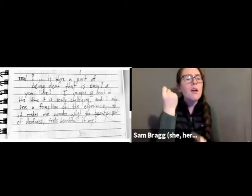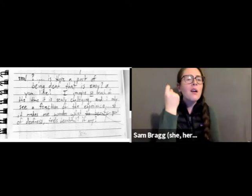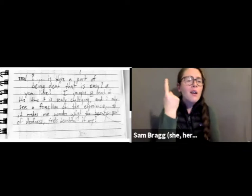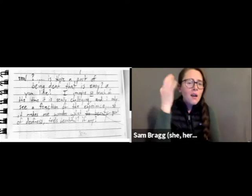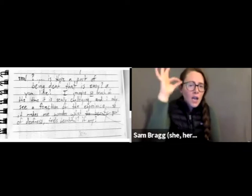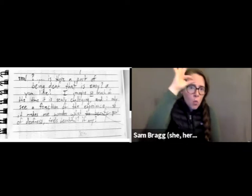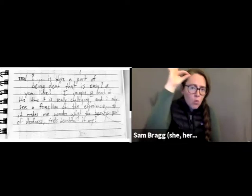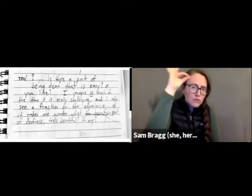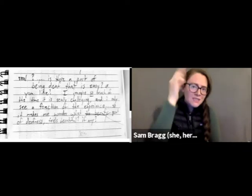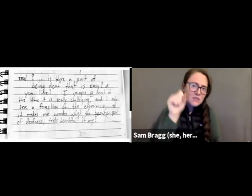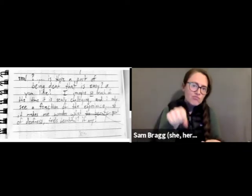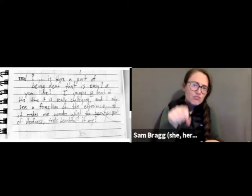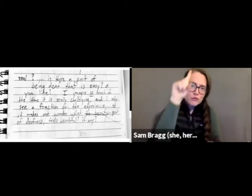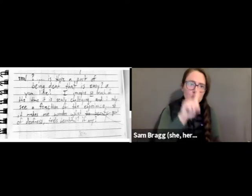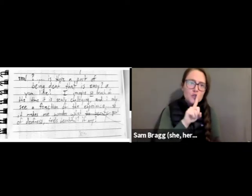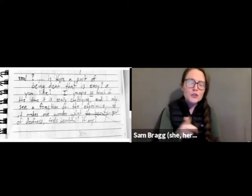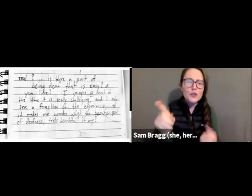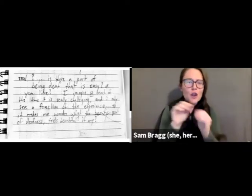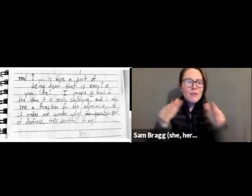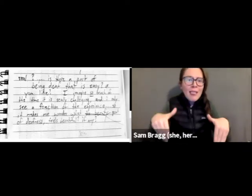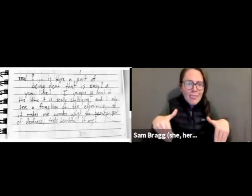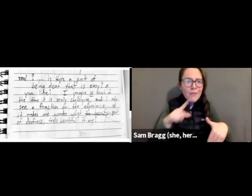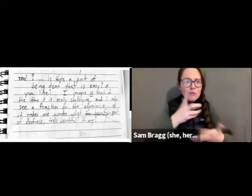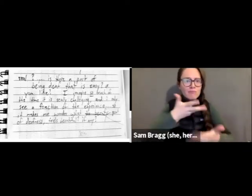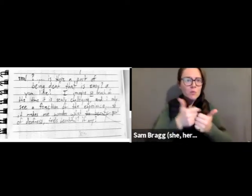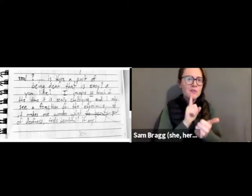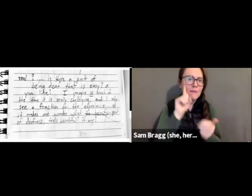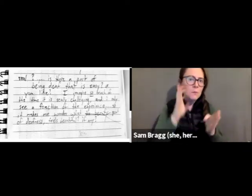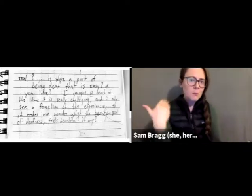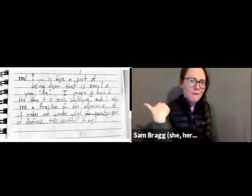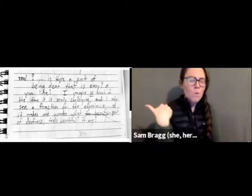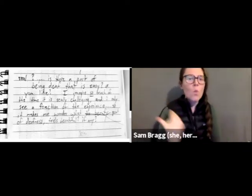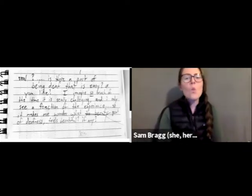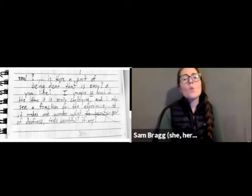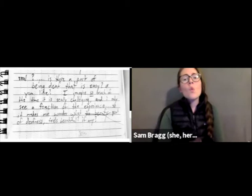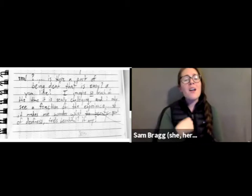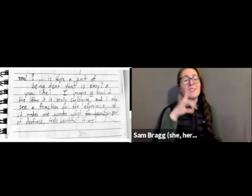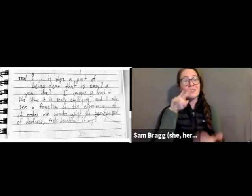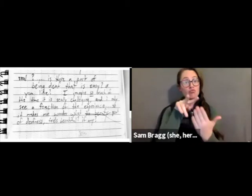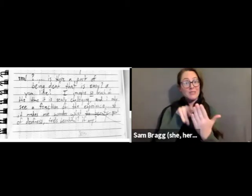curiosity I believe but it was so ignorant for sure because that teacher had obviously